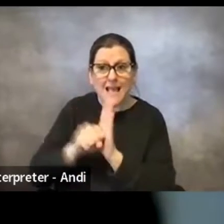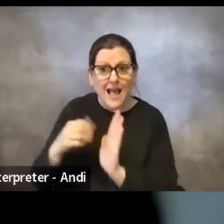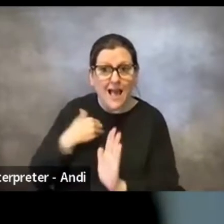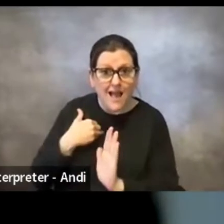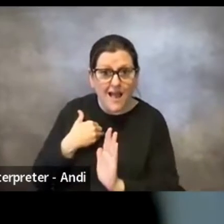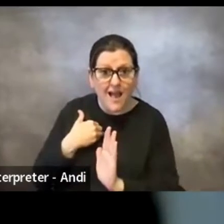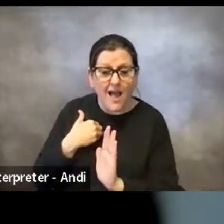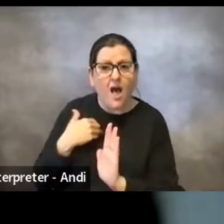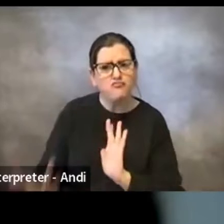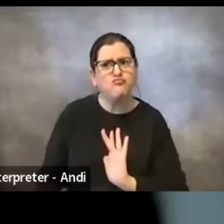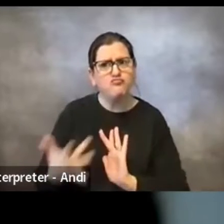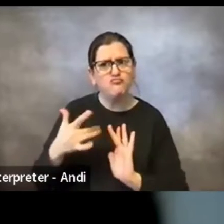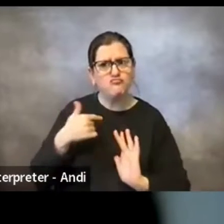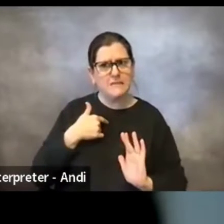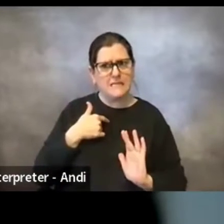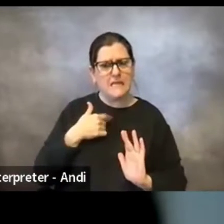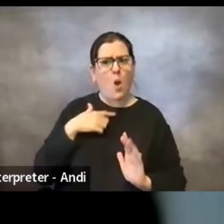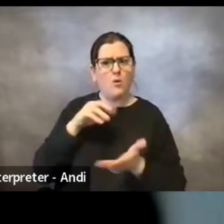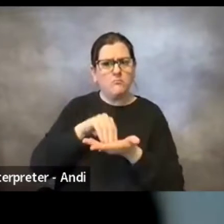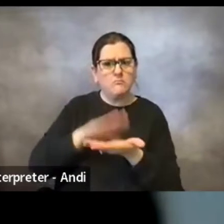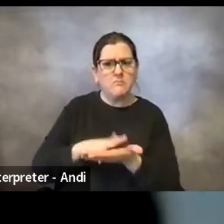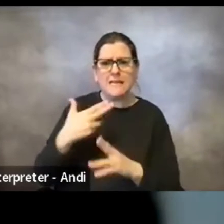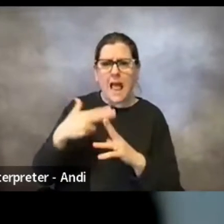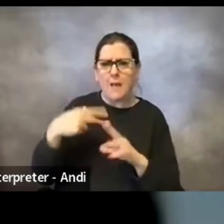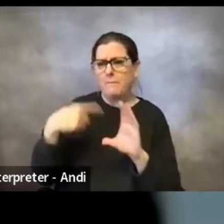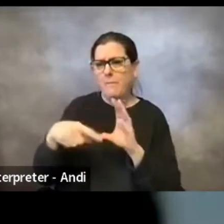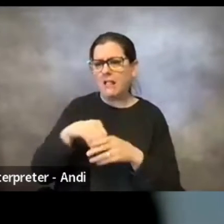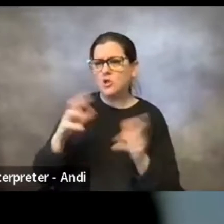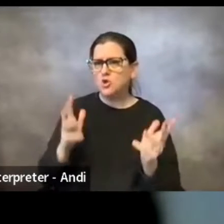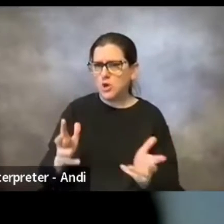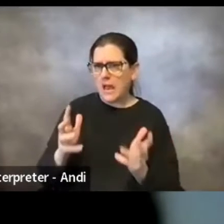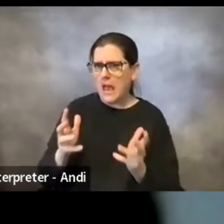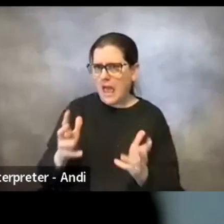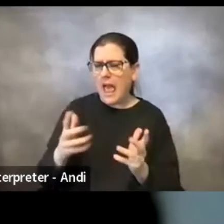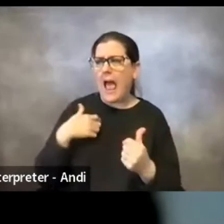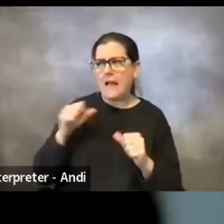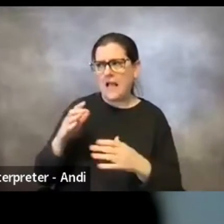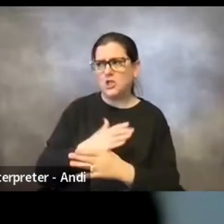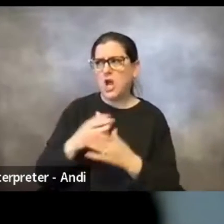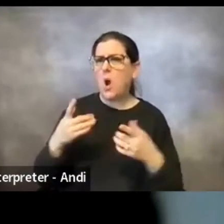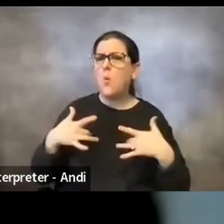please reach out to me, I'll put my name and email in the chat and I can share with you what's happening in the country.